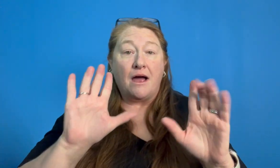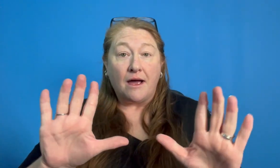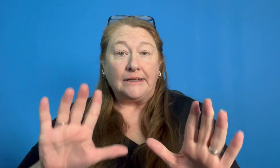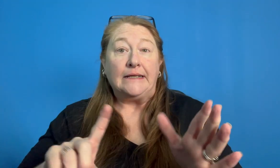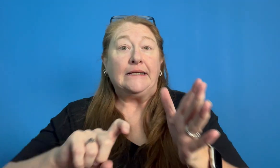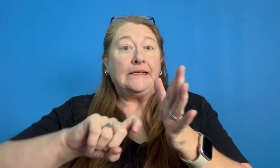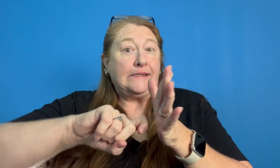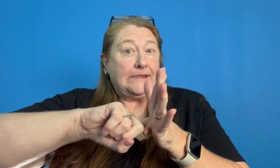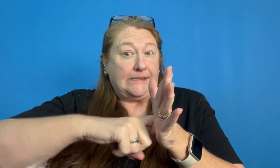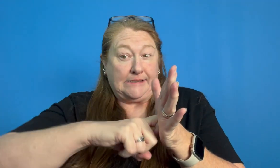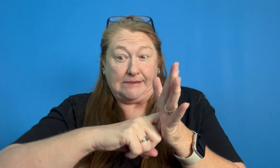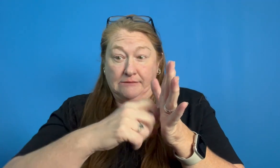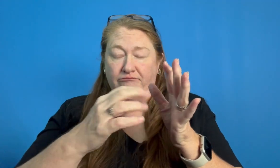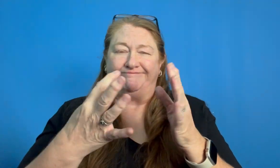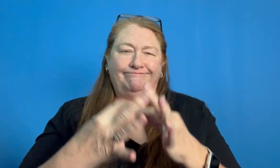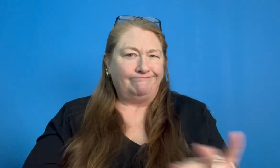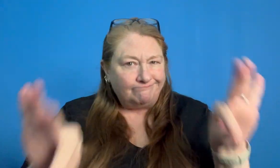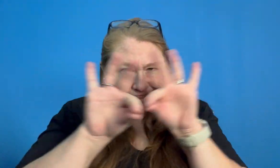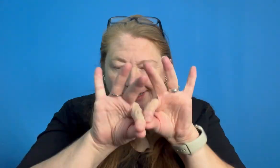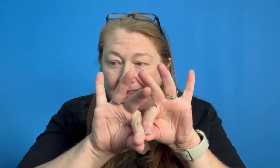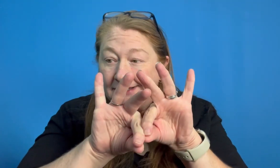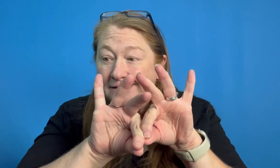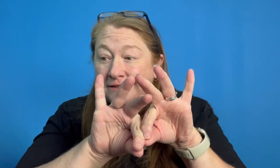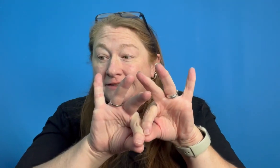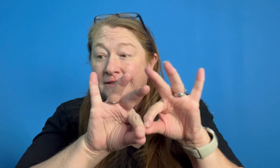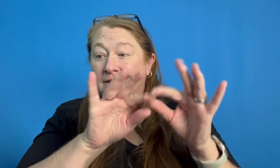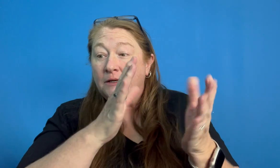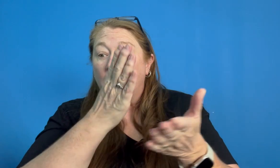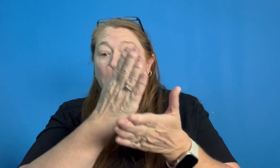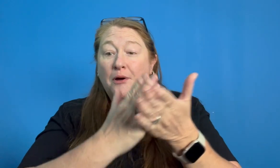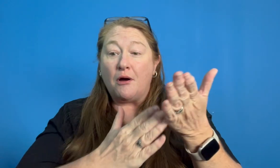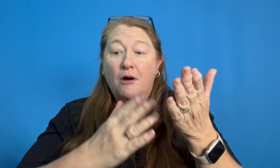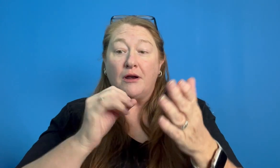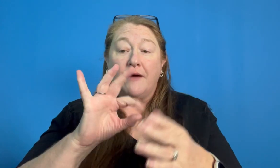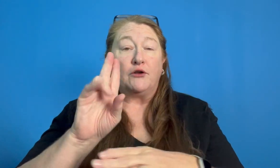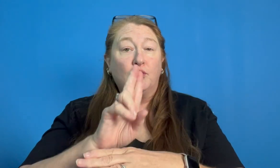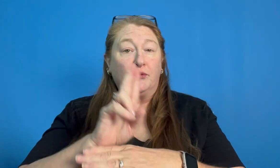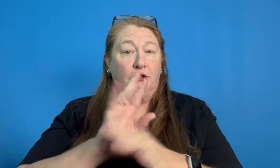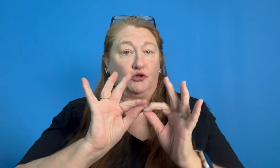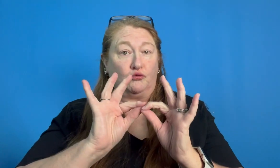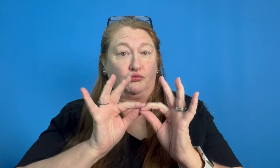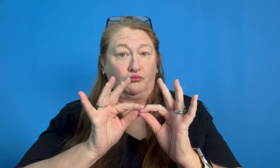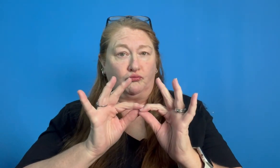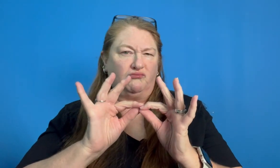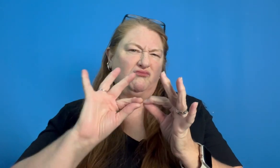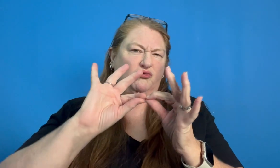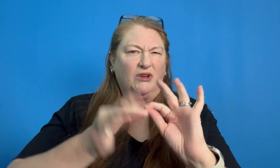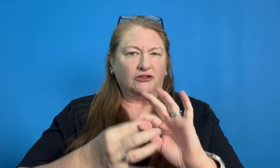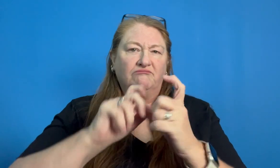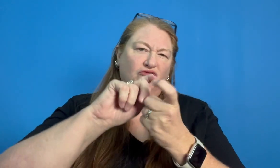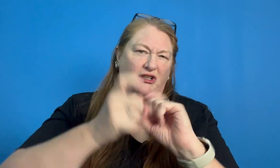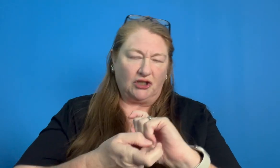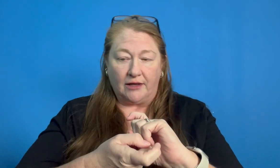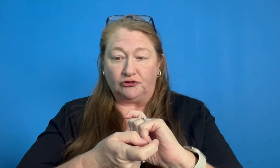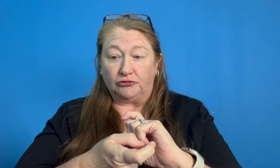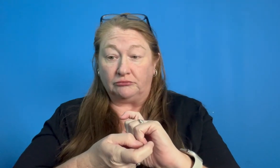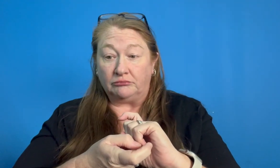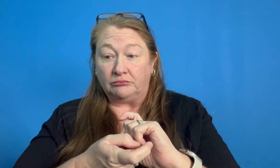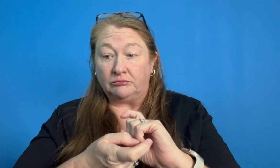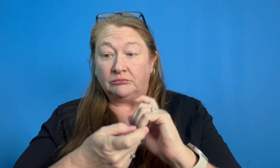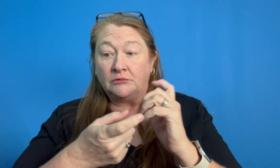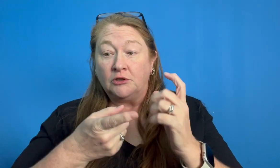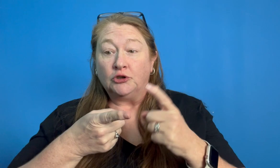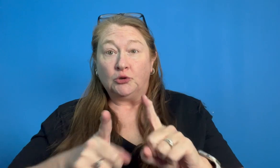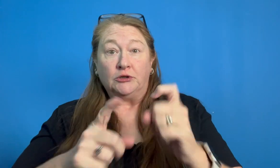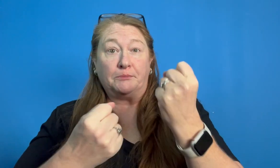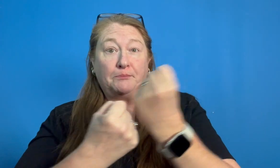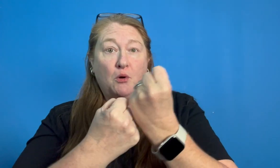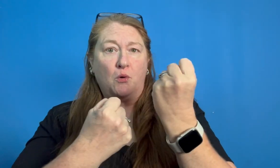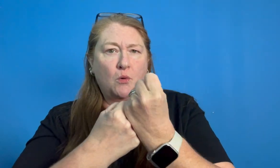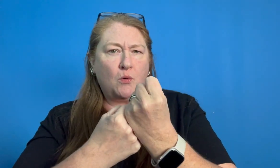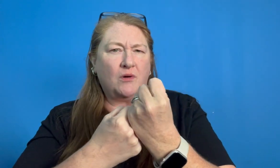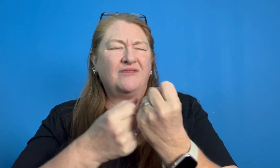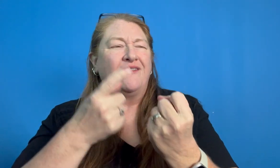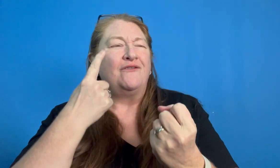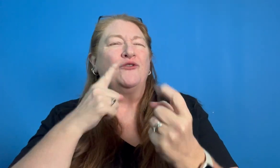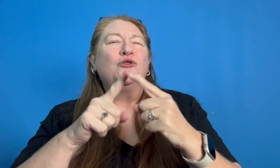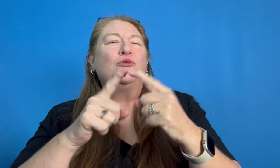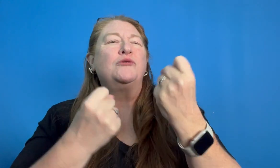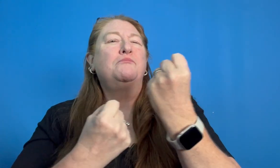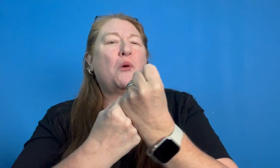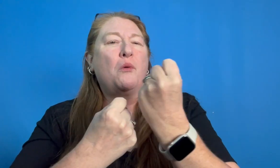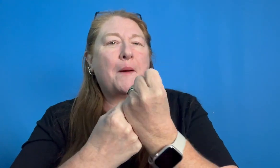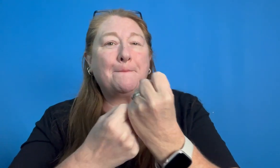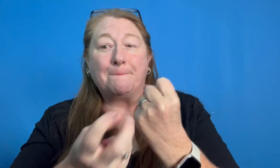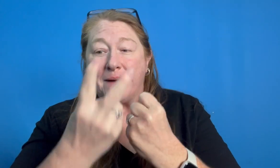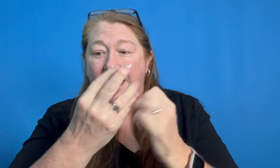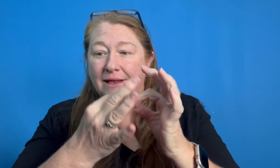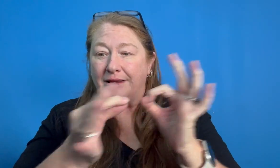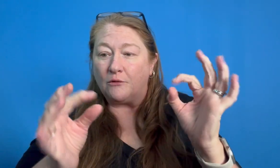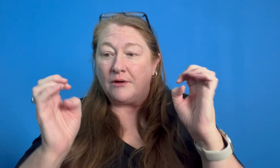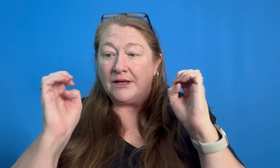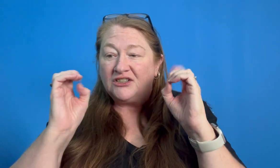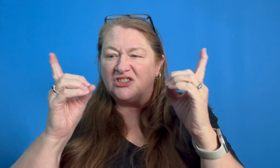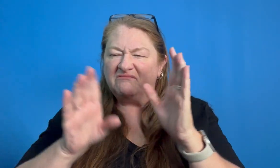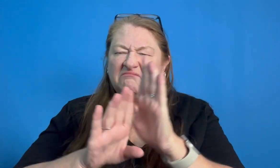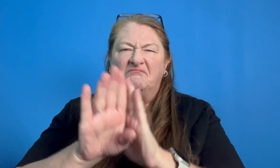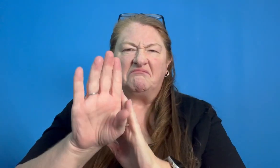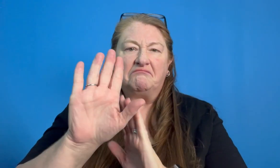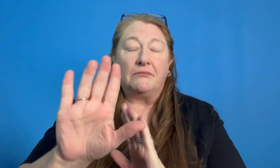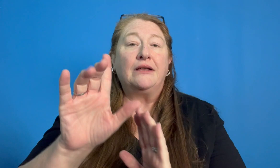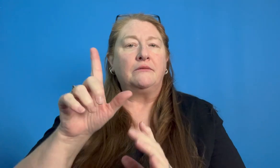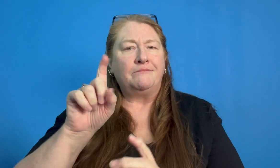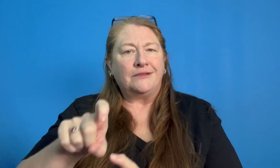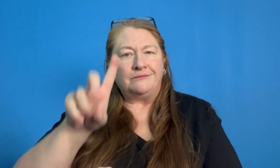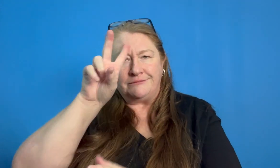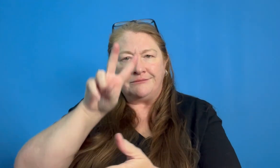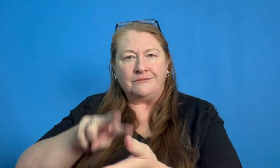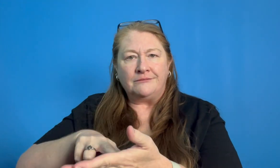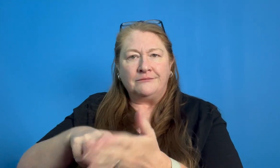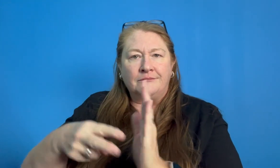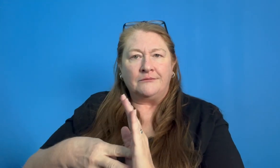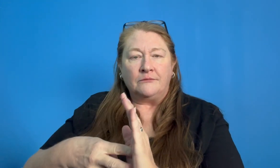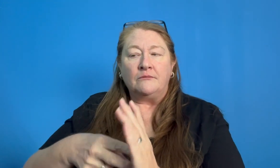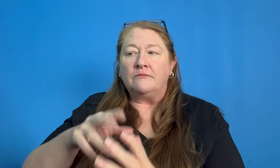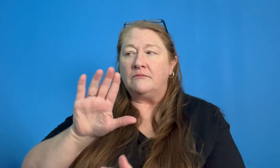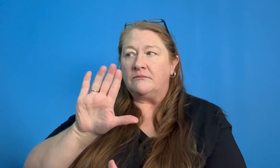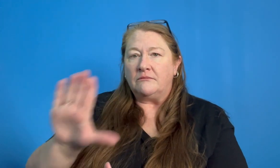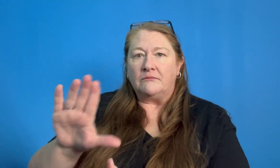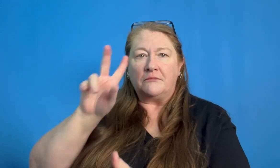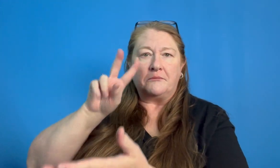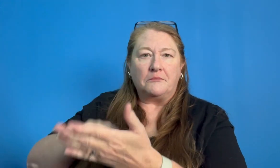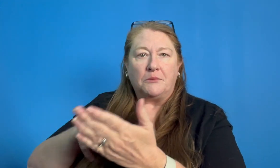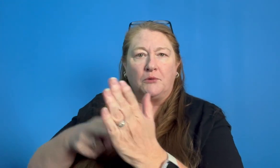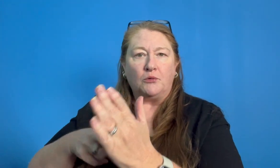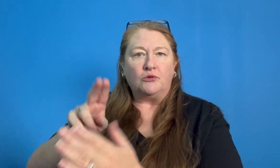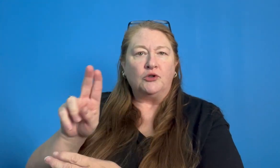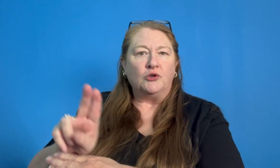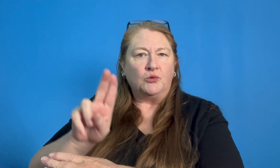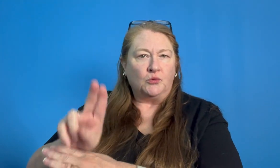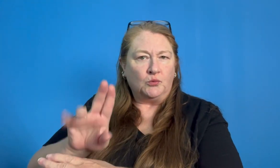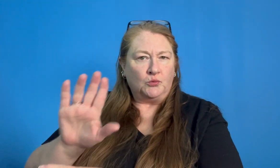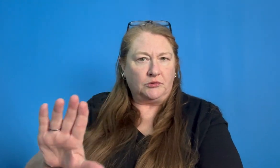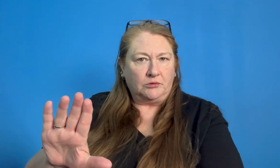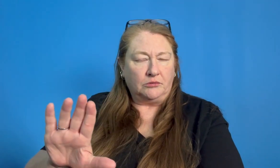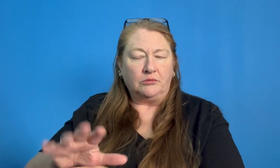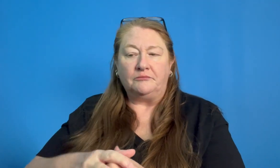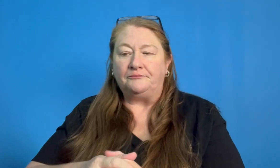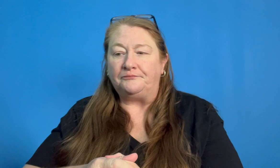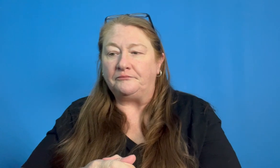However, the key to using translation to support bilingual development is its purposeful use.